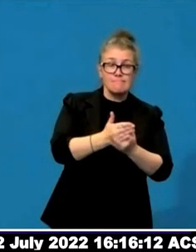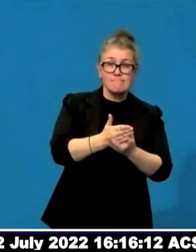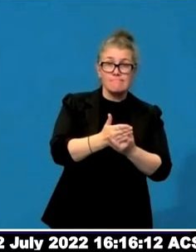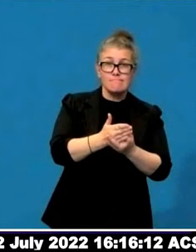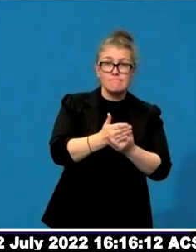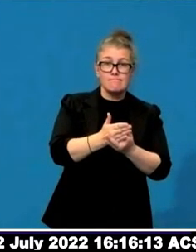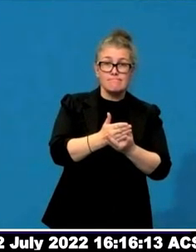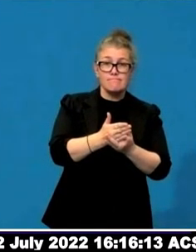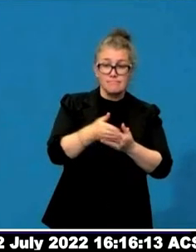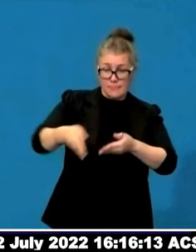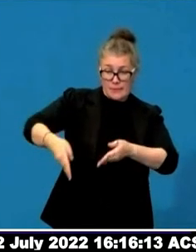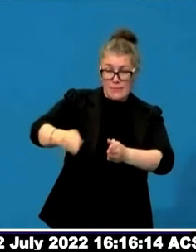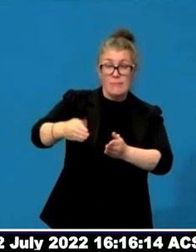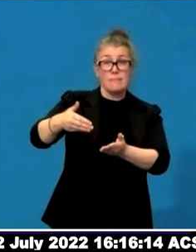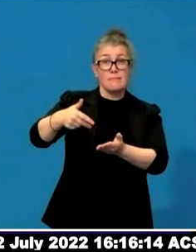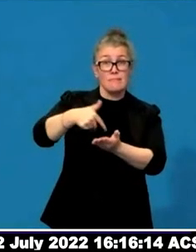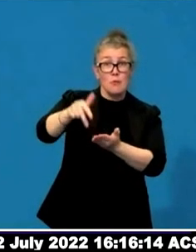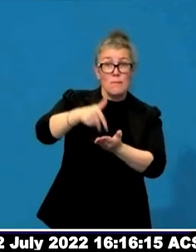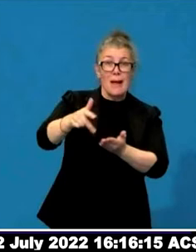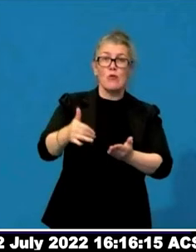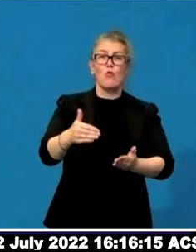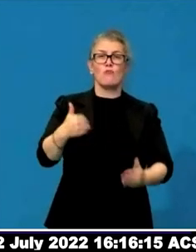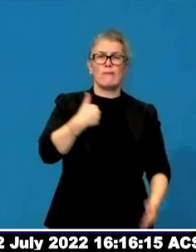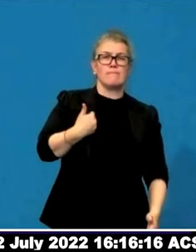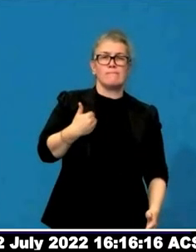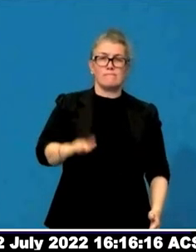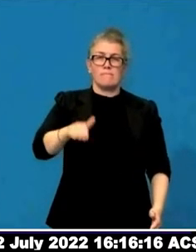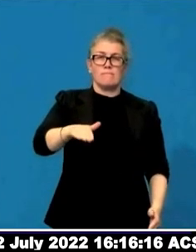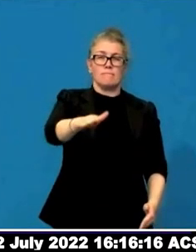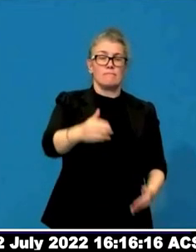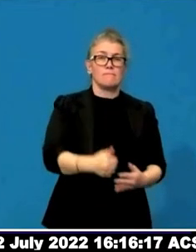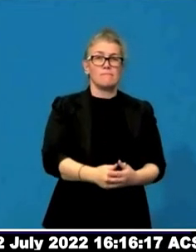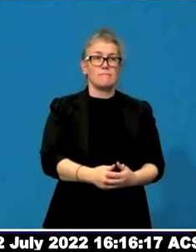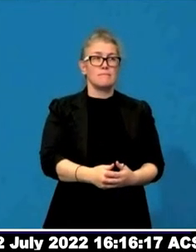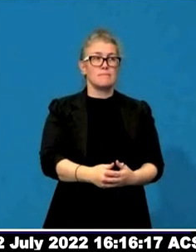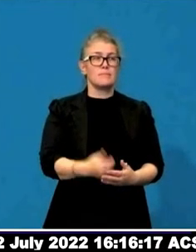on the island or is it too rough for them? Yeah.